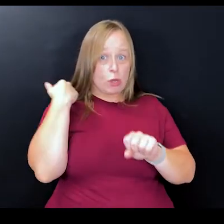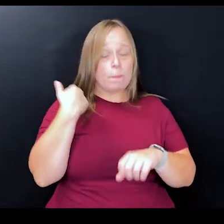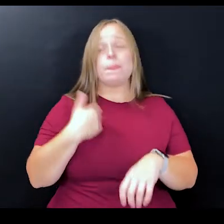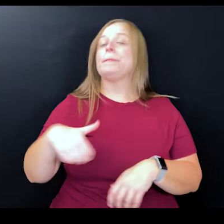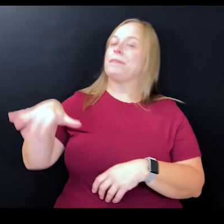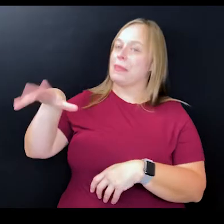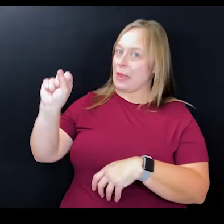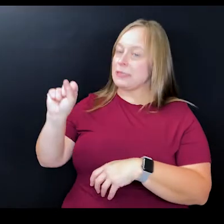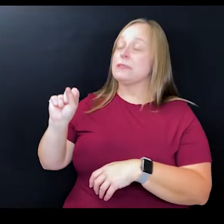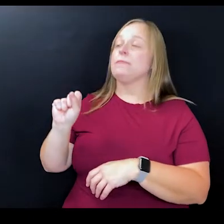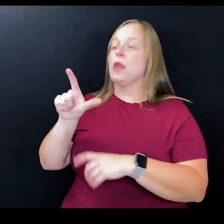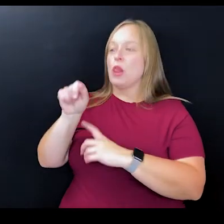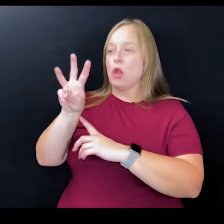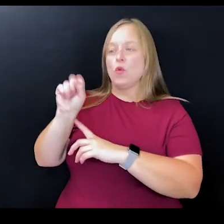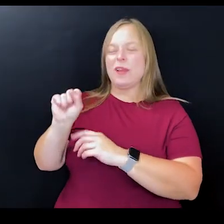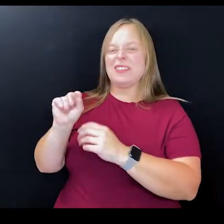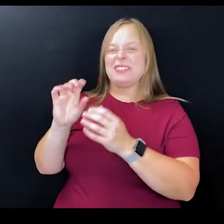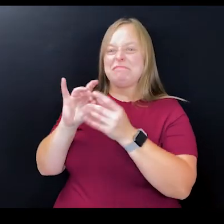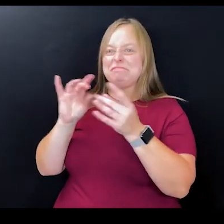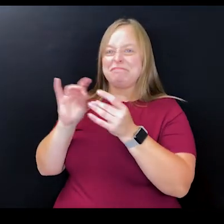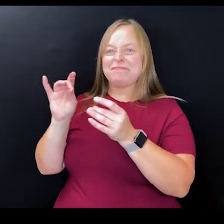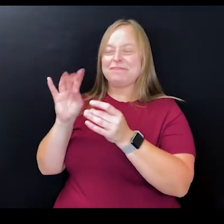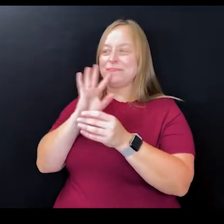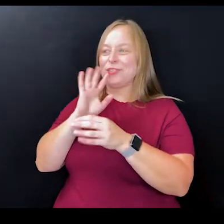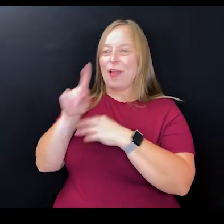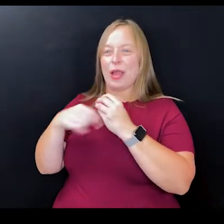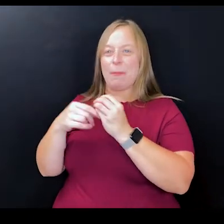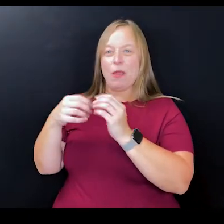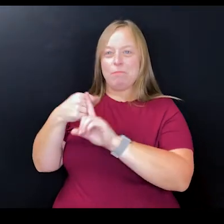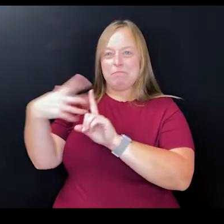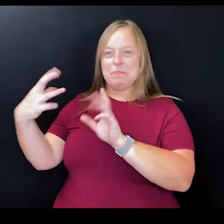Yes, and Lewis can also speak more to that.